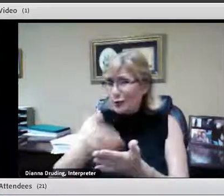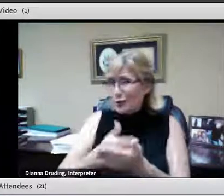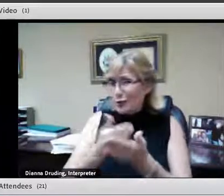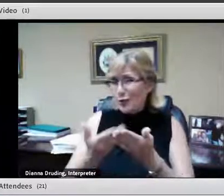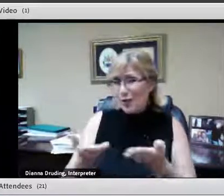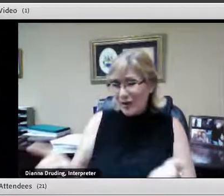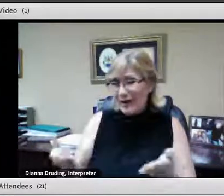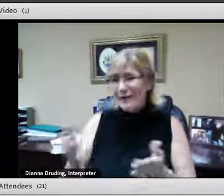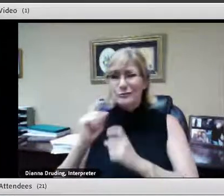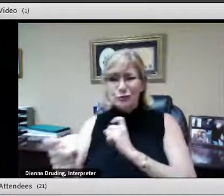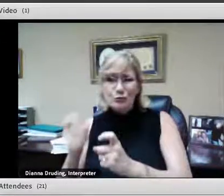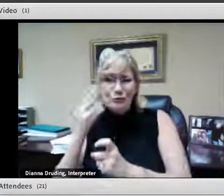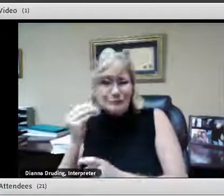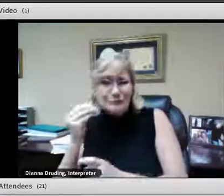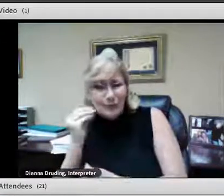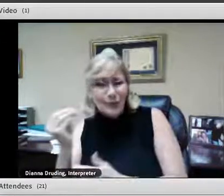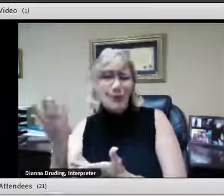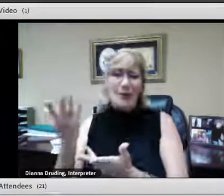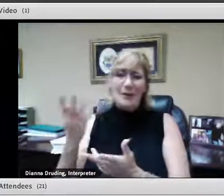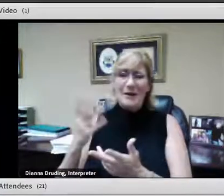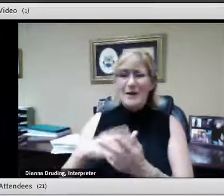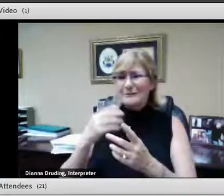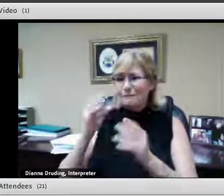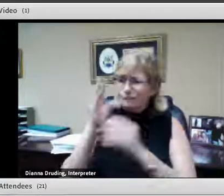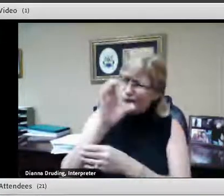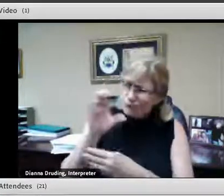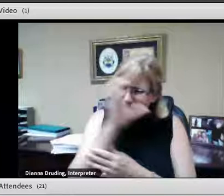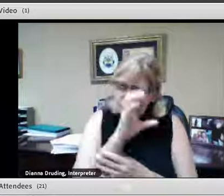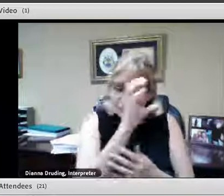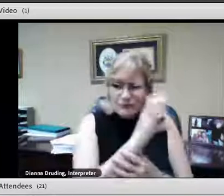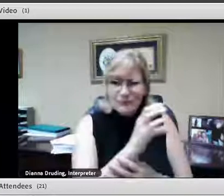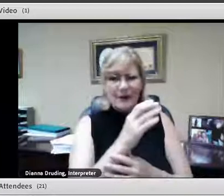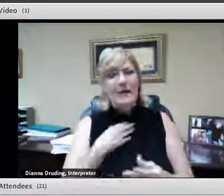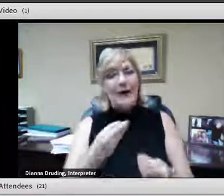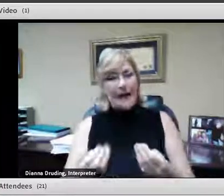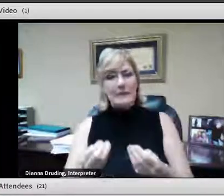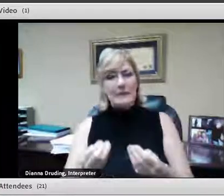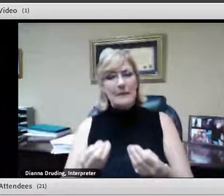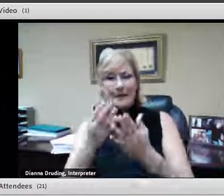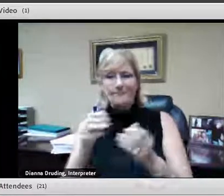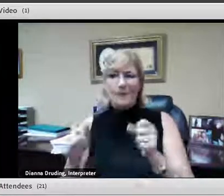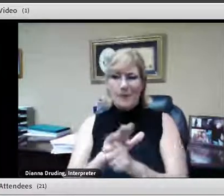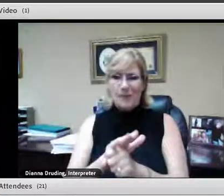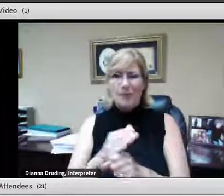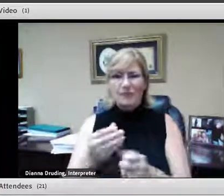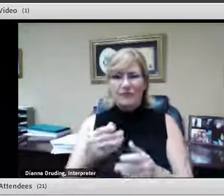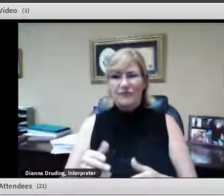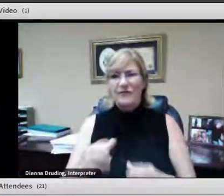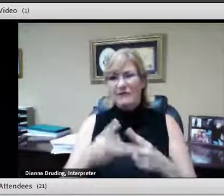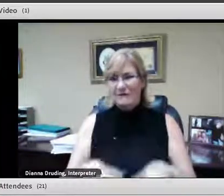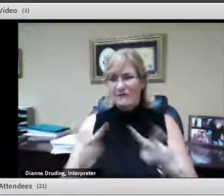experiment and explore without a fear of failure, all while teaching them some of life's most valuable skills.